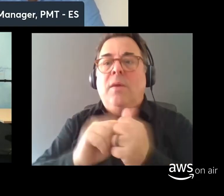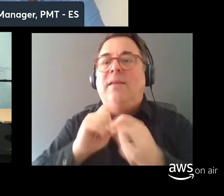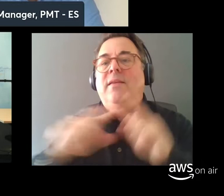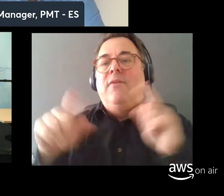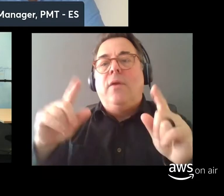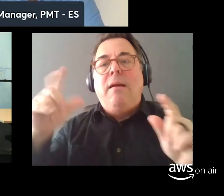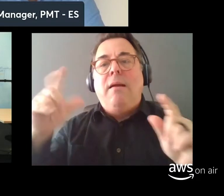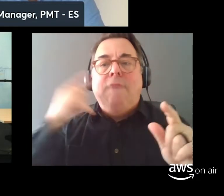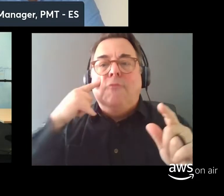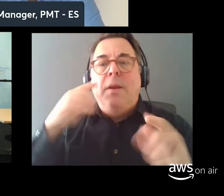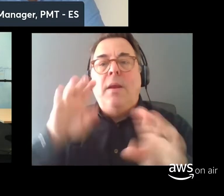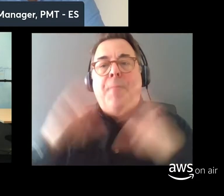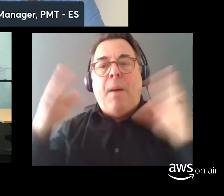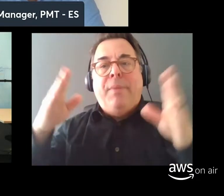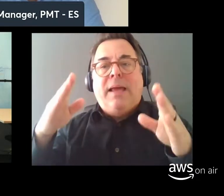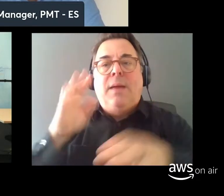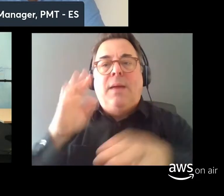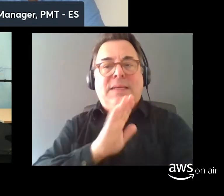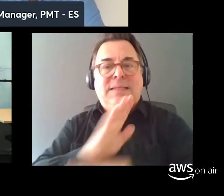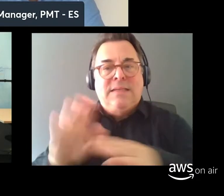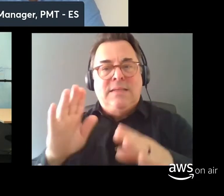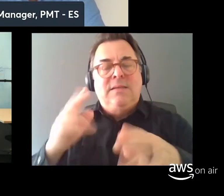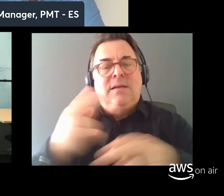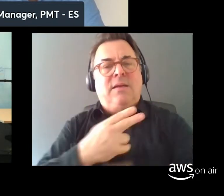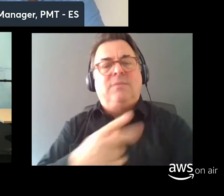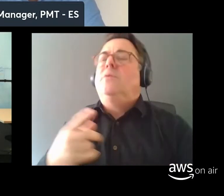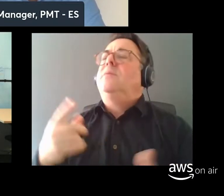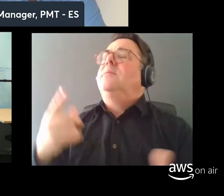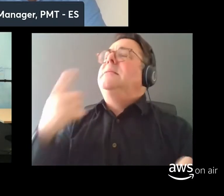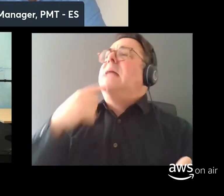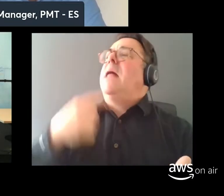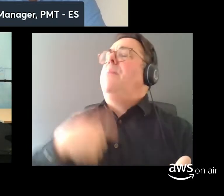What would you want a public sector customer